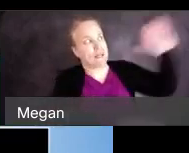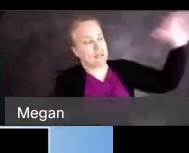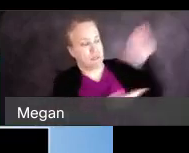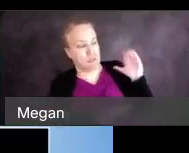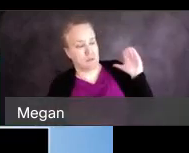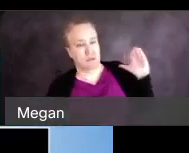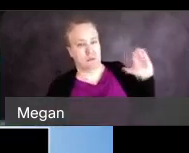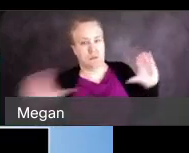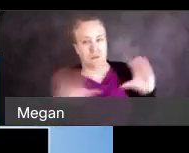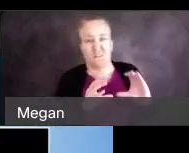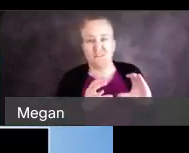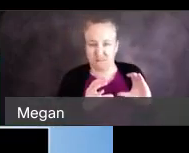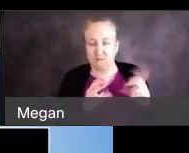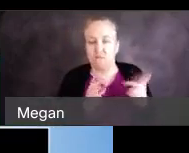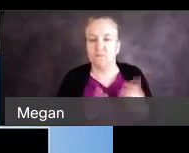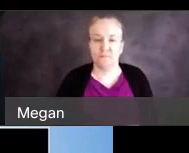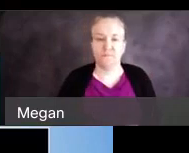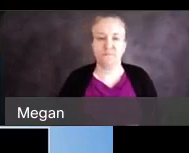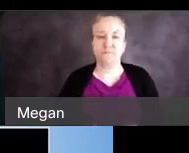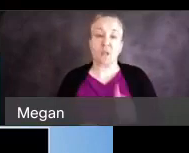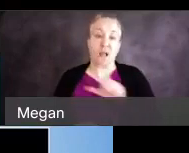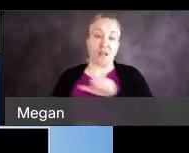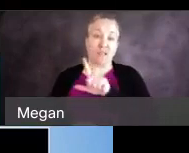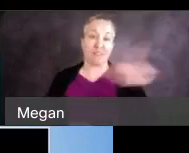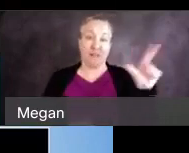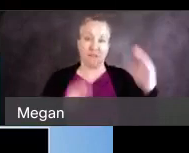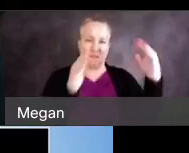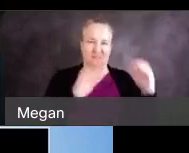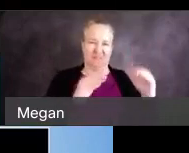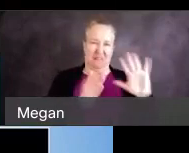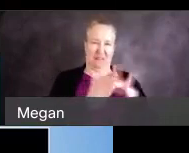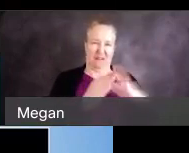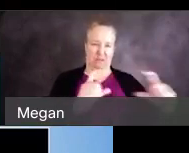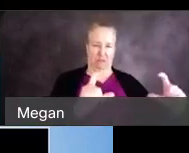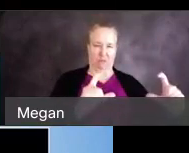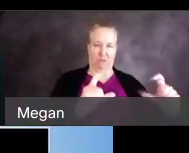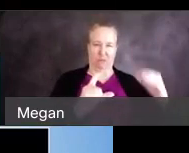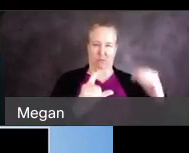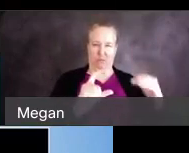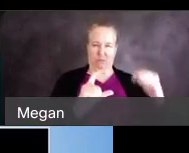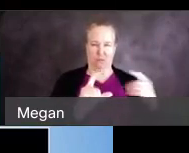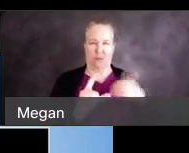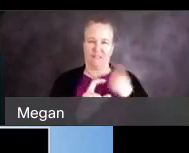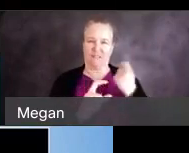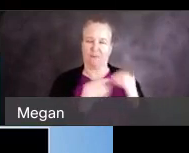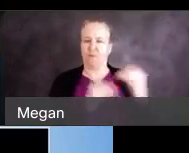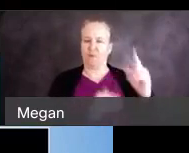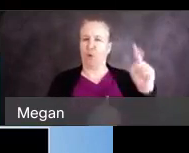Moving on then to the left side in that middle box. As I said, we have a little over 130,000 people